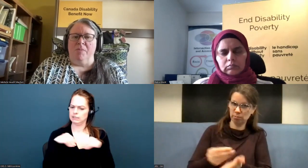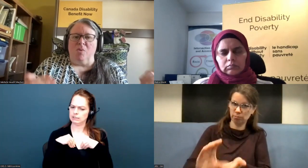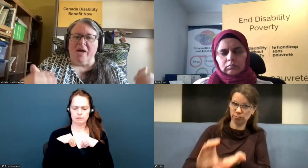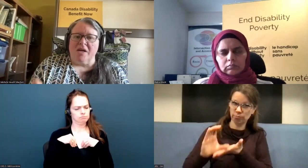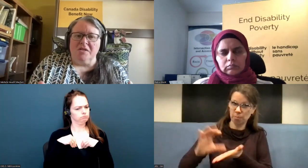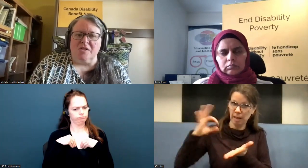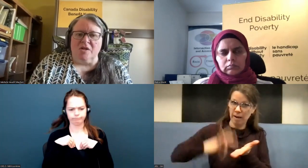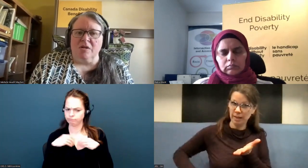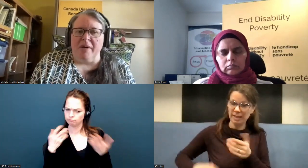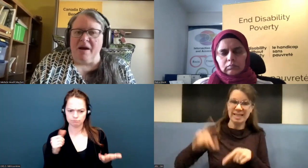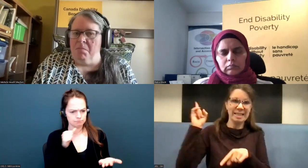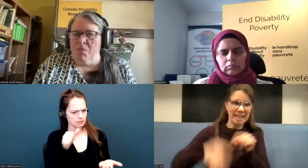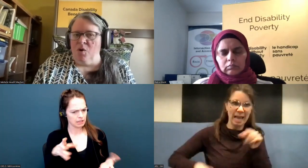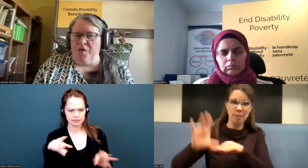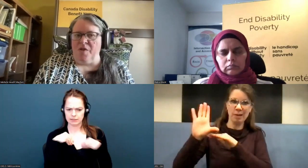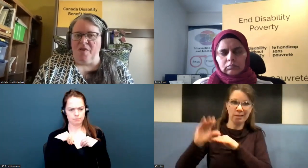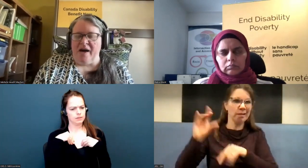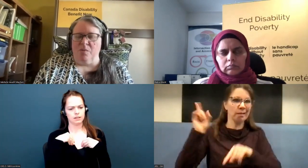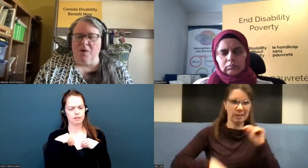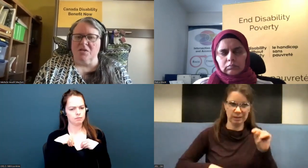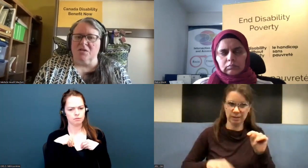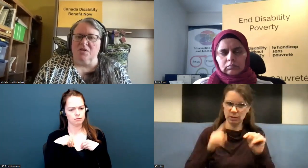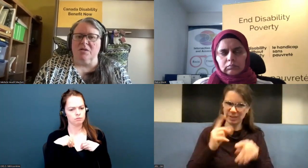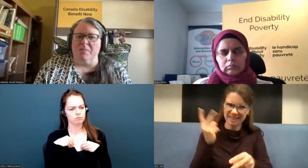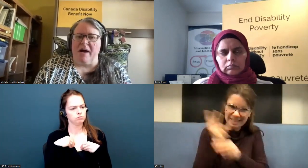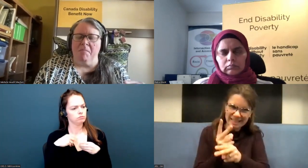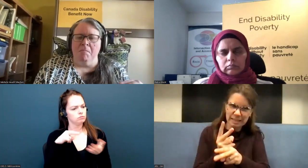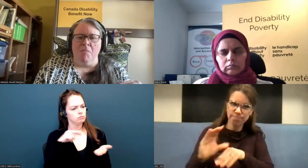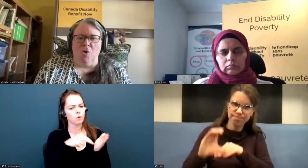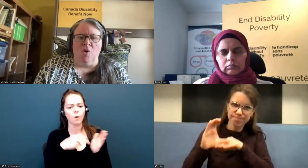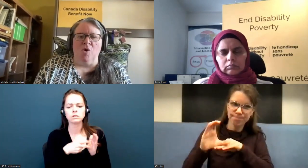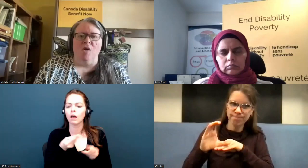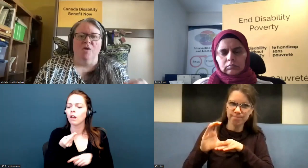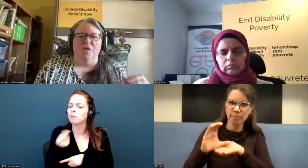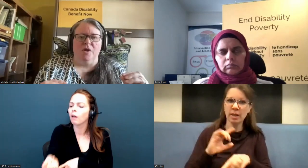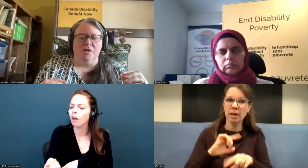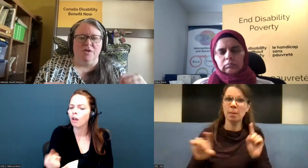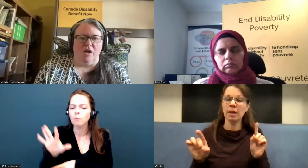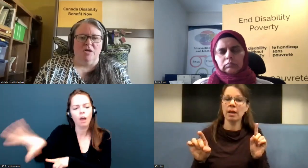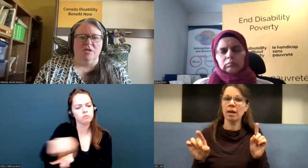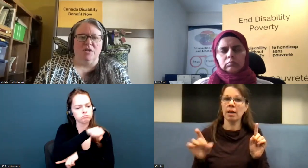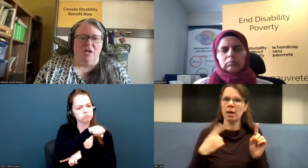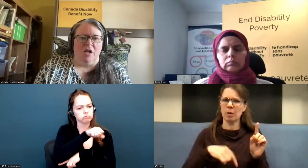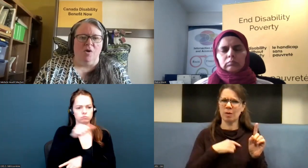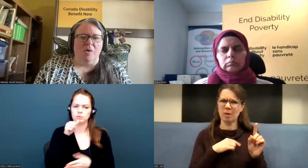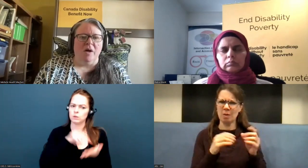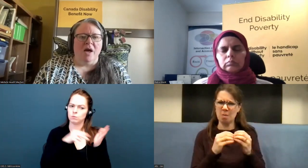BUT WE'RE CONCERNED ABOUT MORE THAN THAT. WE'RE CONCERNED THAN MORE THAN DOLLARS ALONE.